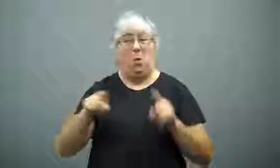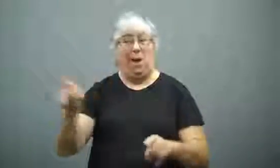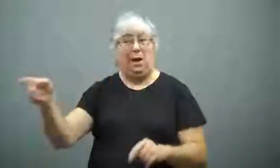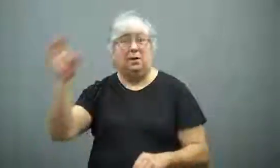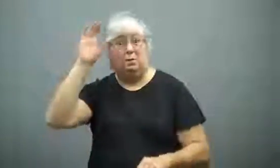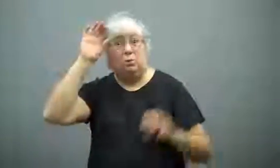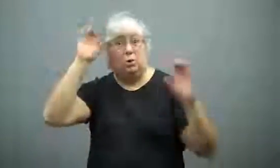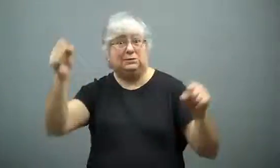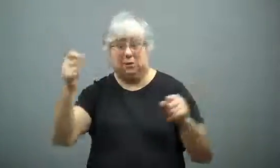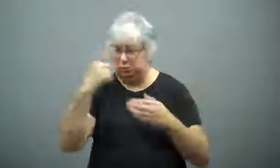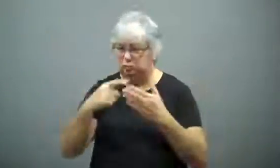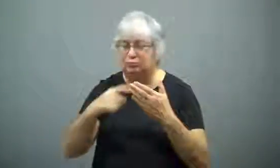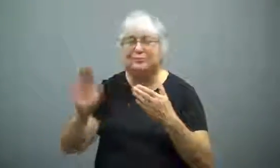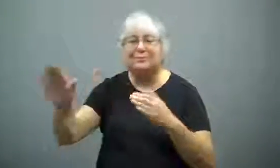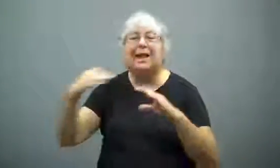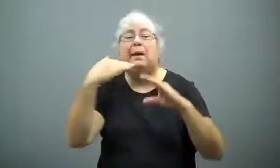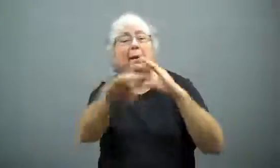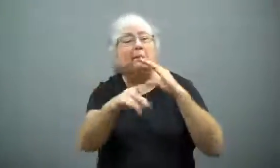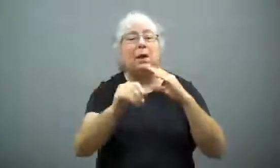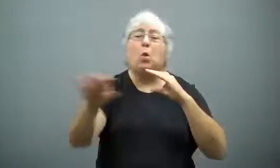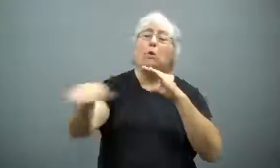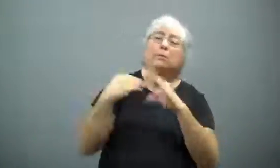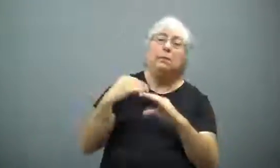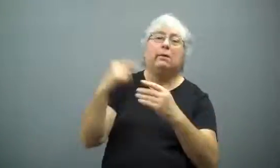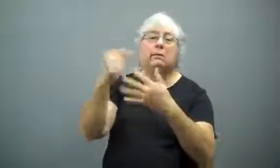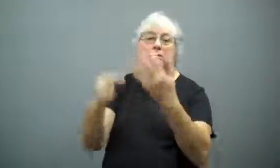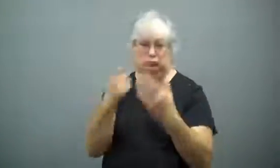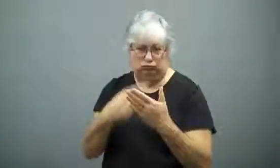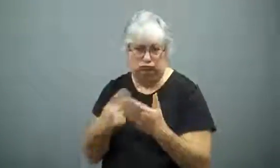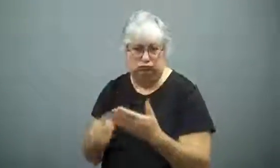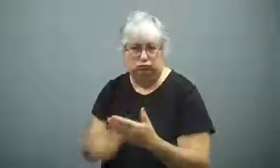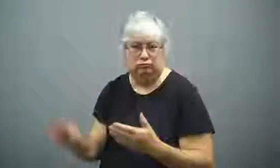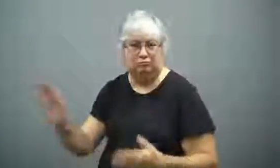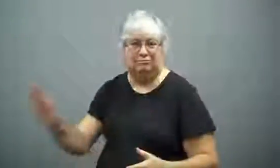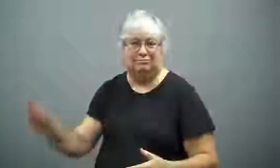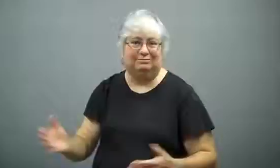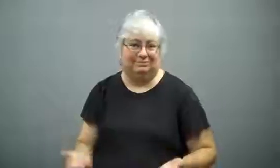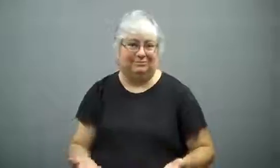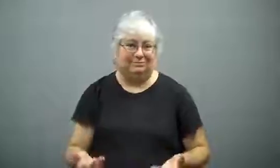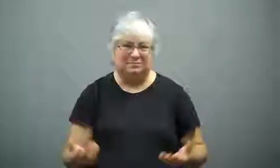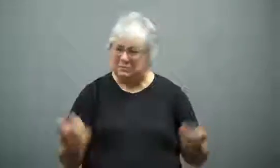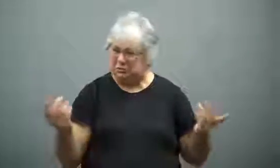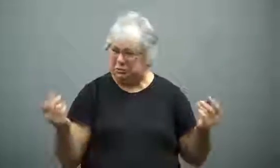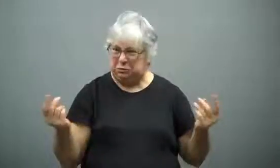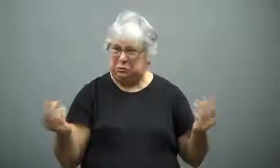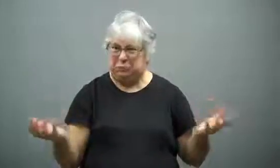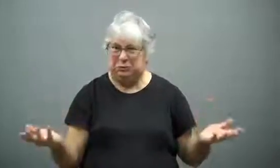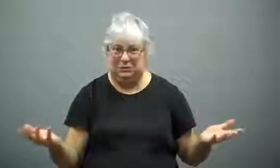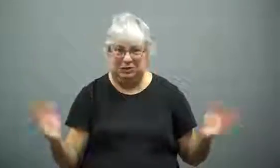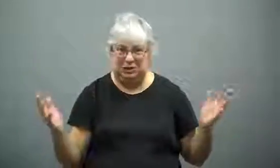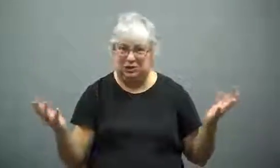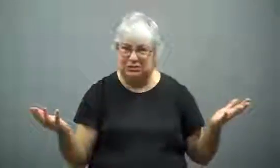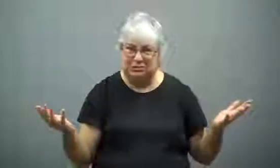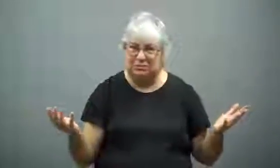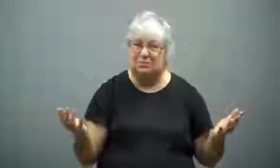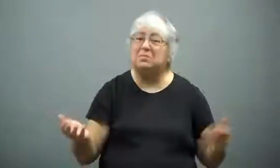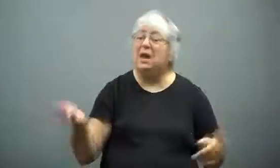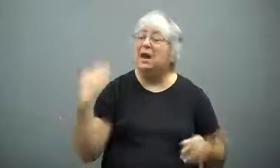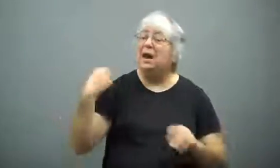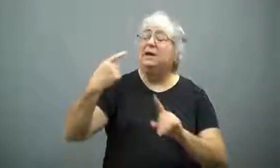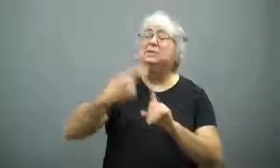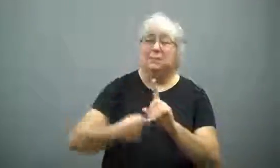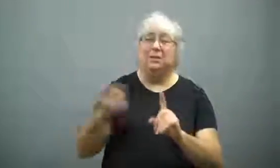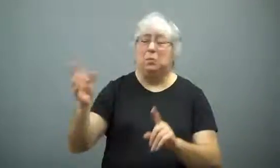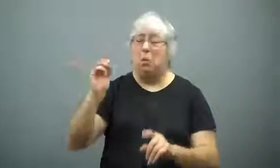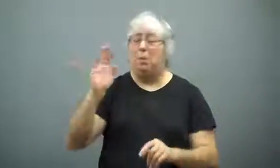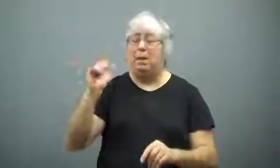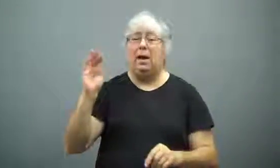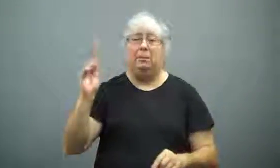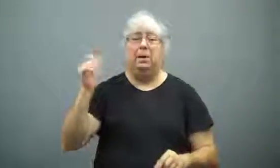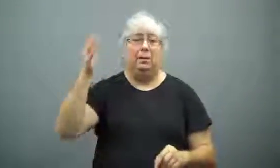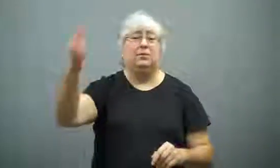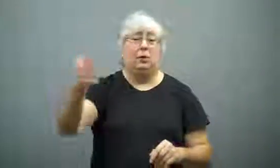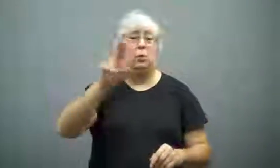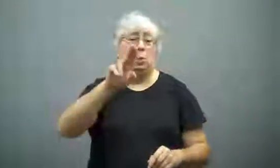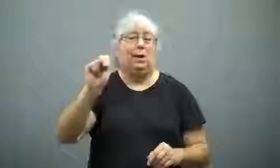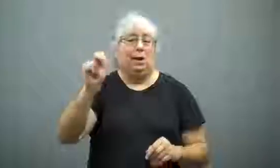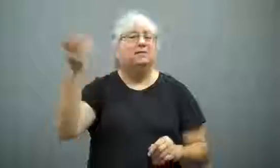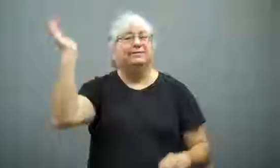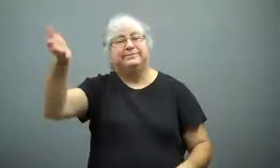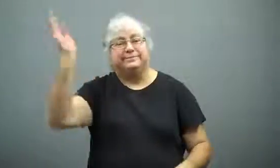both incoming and outgoing, while he was president. Now what?